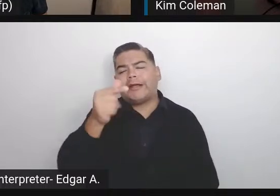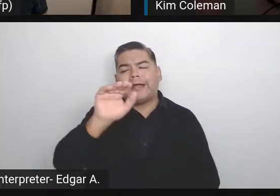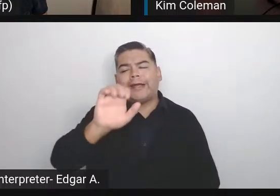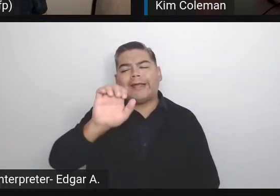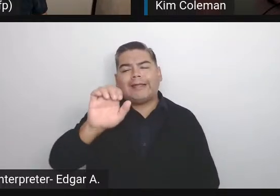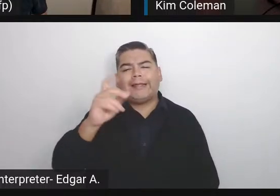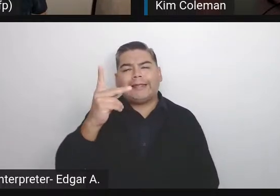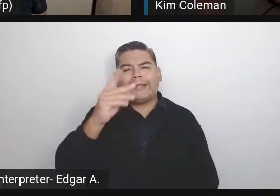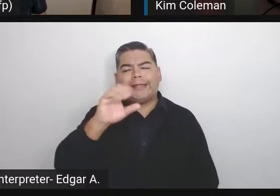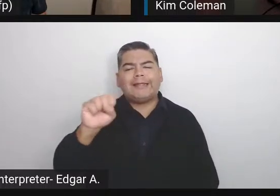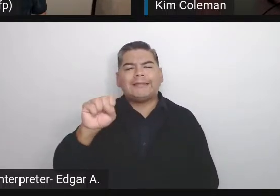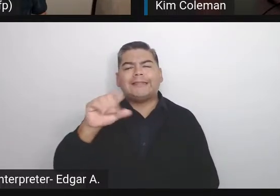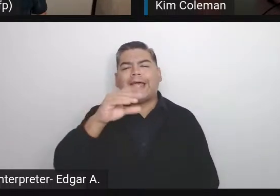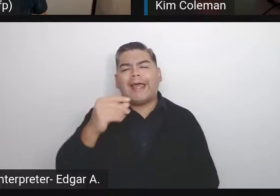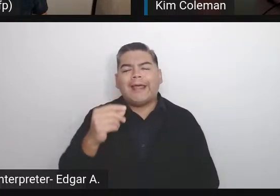started using WordPress, it was mostly for geeks and nerds.